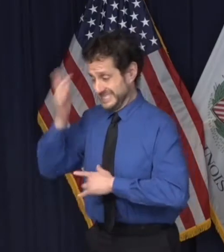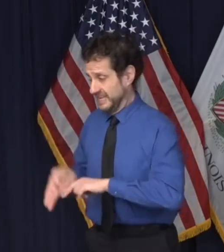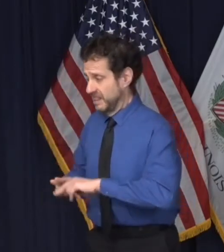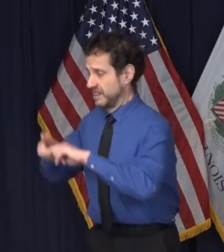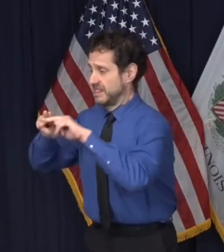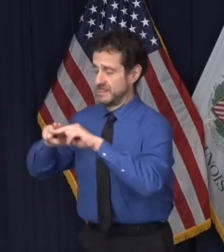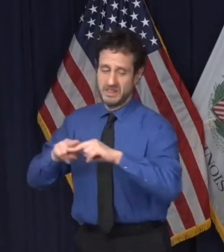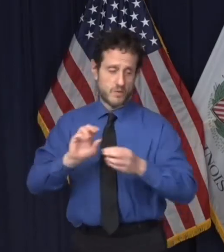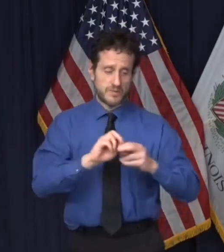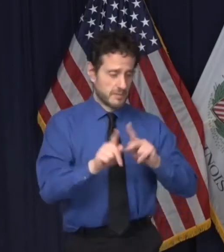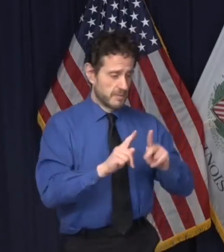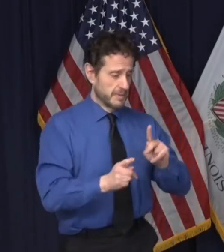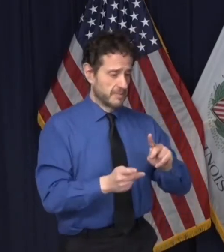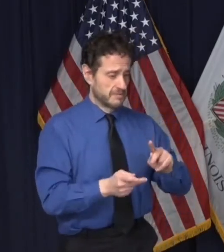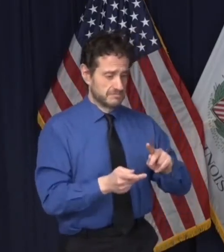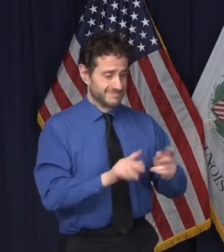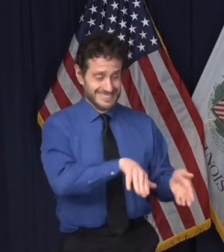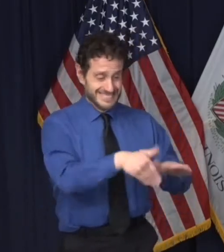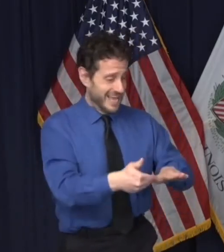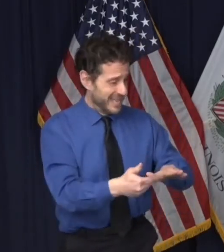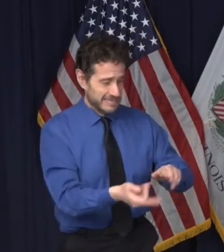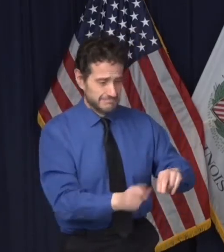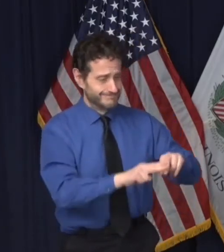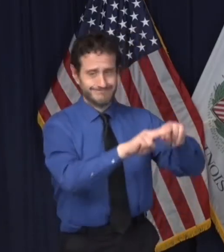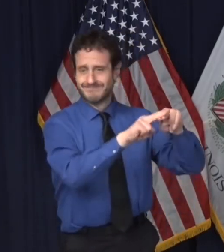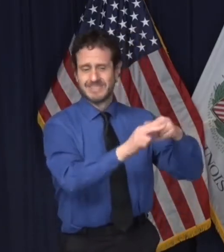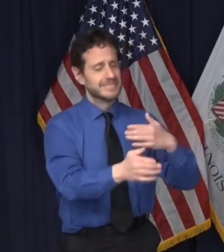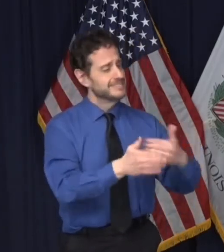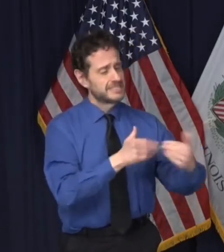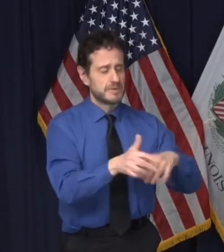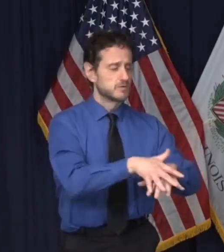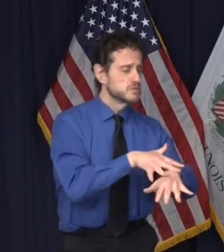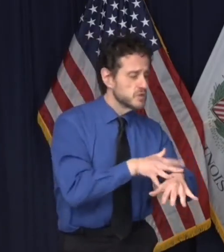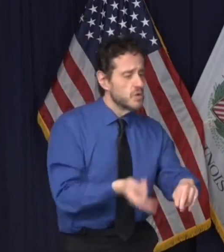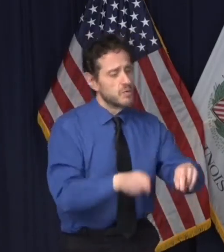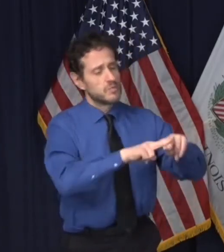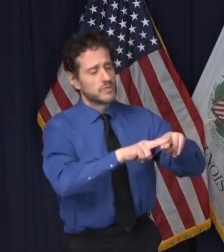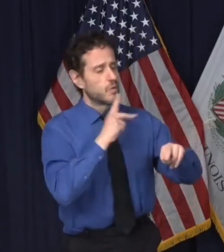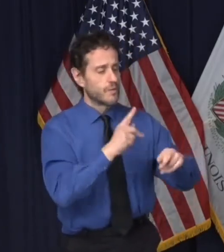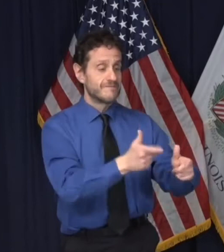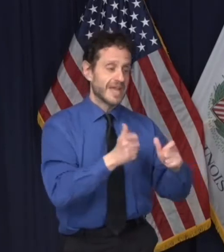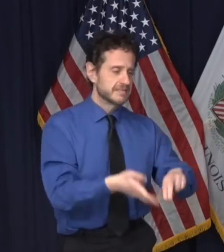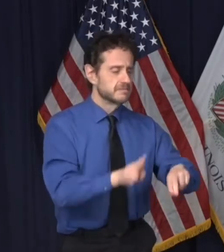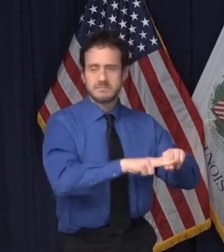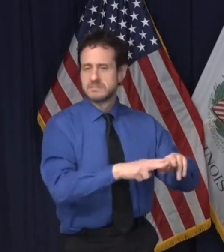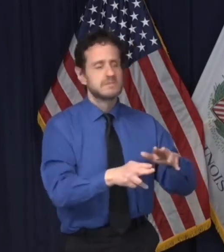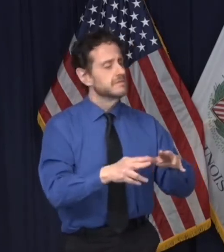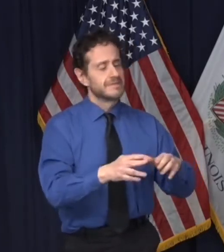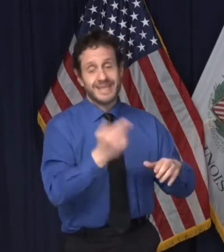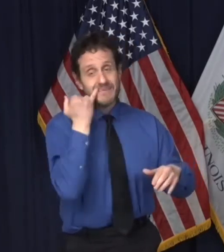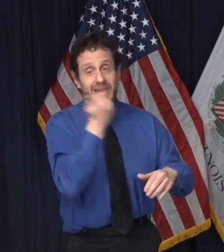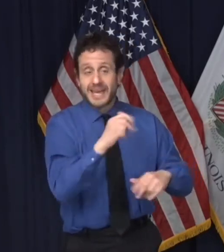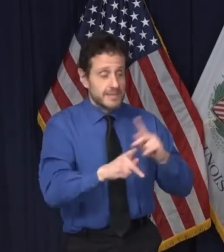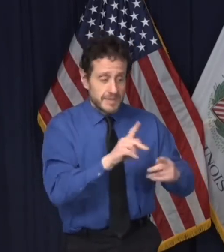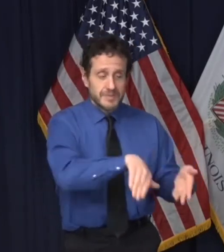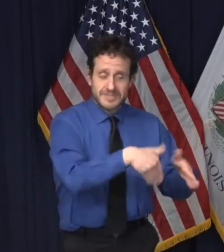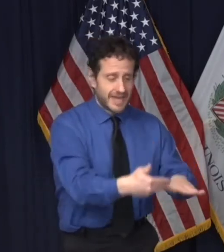HAVING THIS VIRUS OR WORSE DYING FROM IT NO MATTER HOW LONG THE INCREASE TAKES. BUT WE WON'T GET TO ZERO CASES